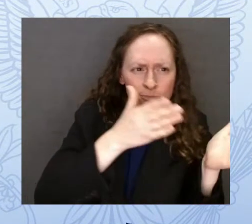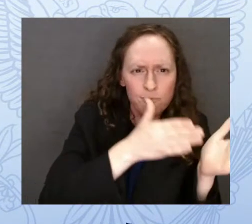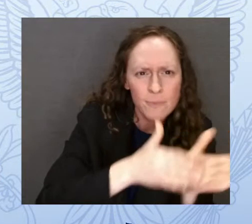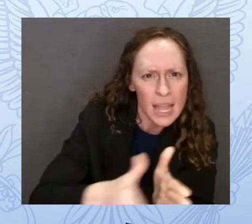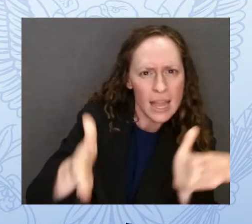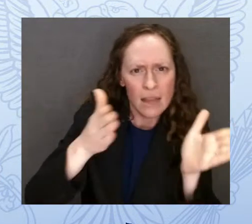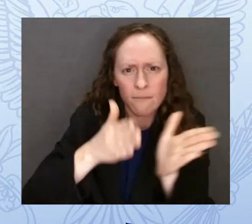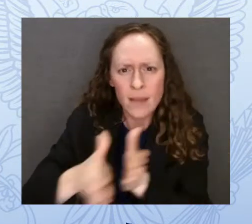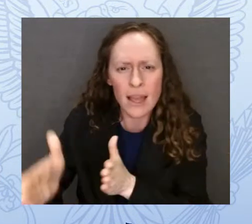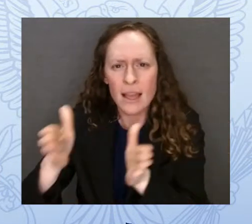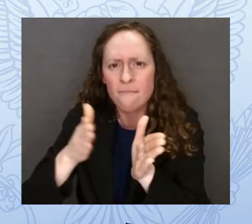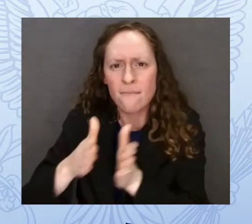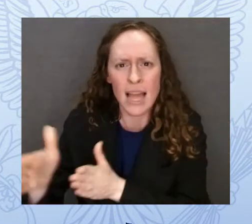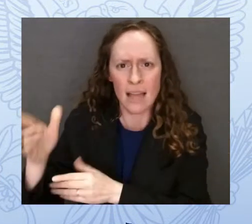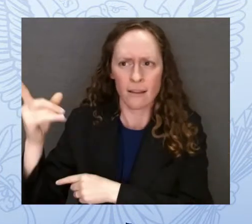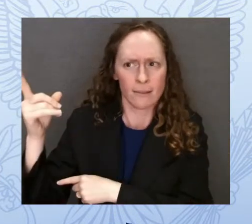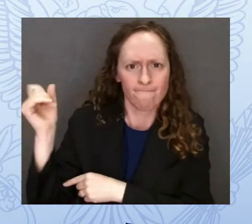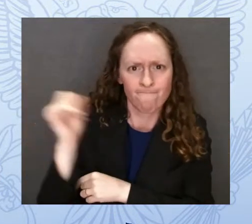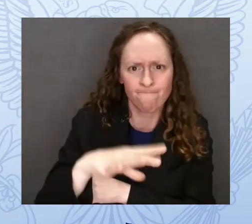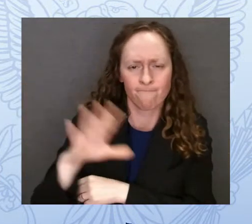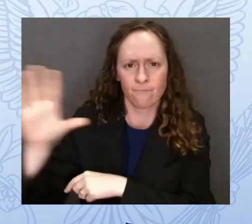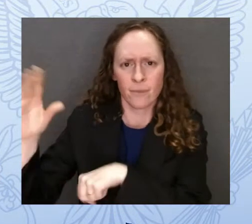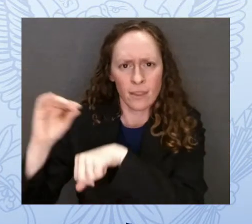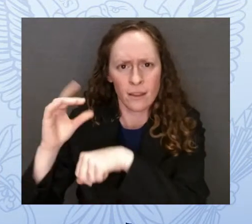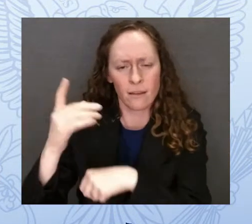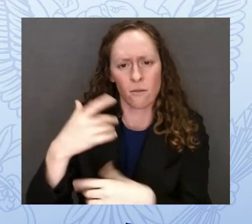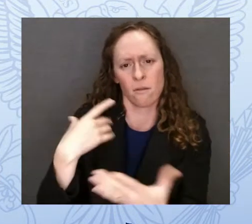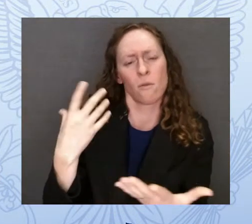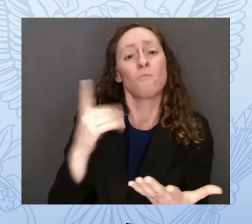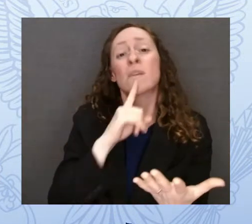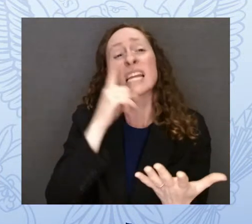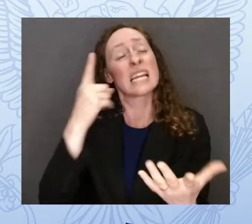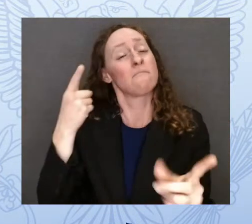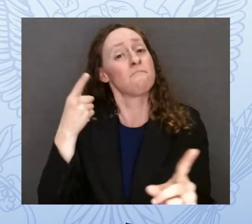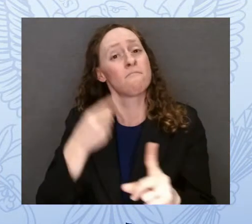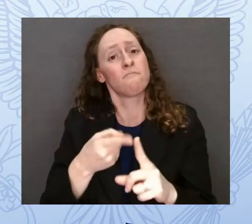The inspiration for our design really began with the peacock, India's national bird.